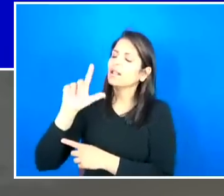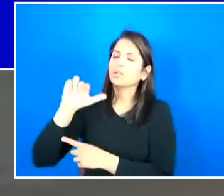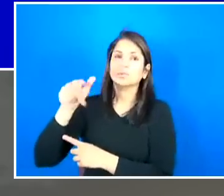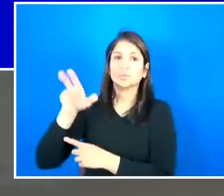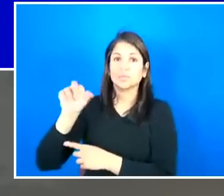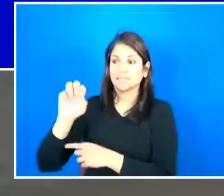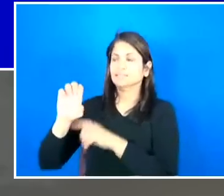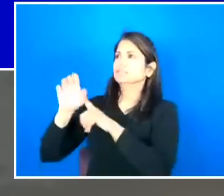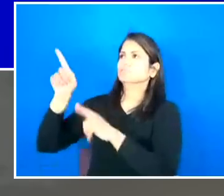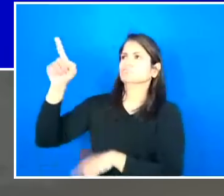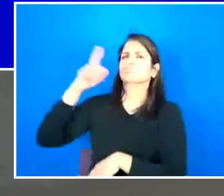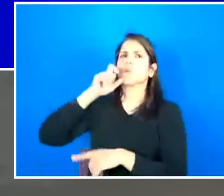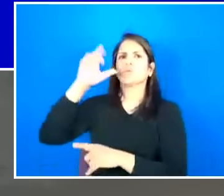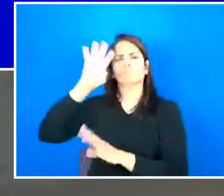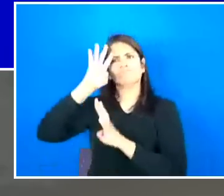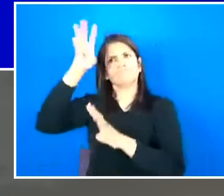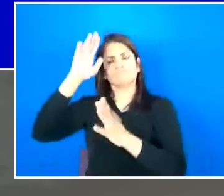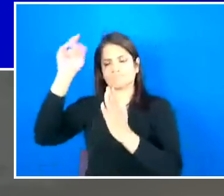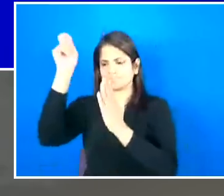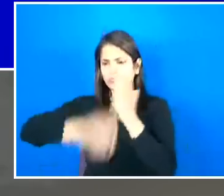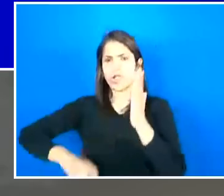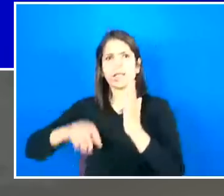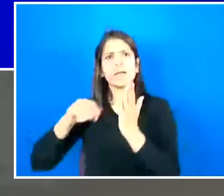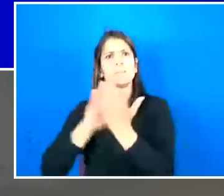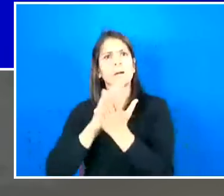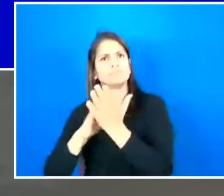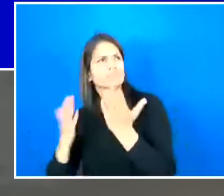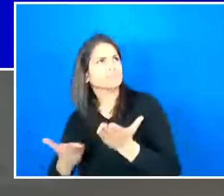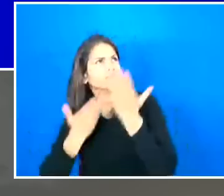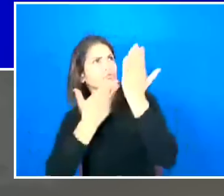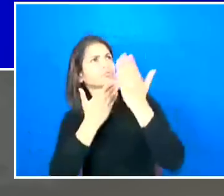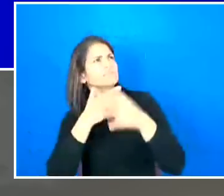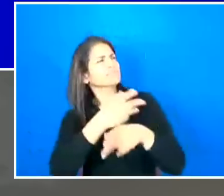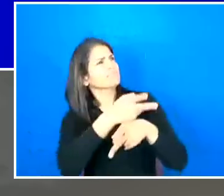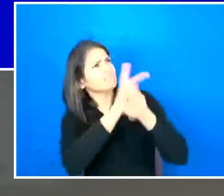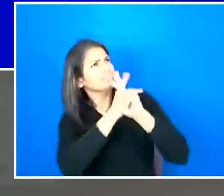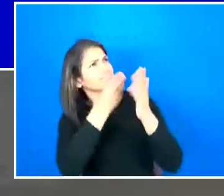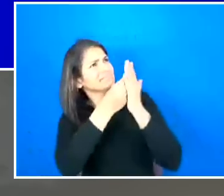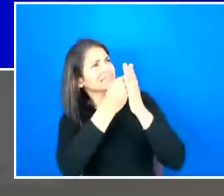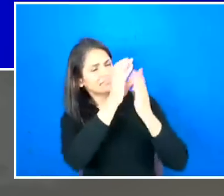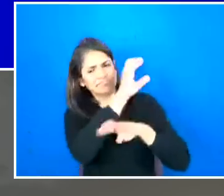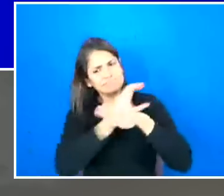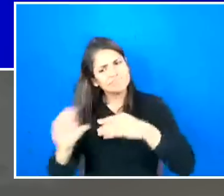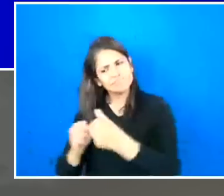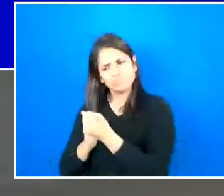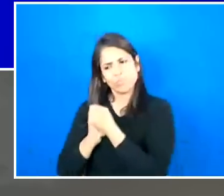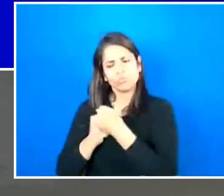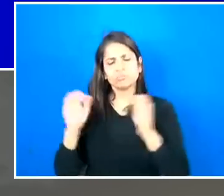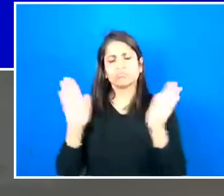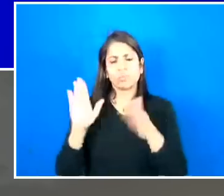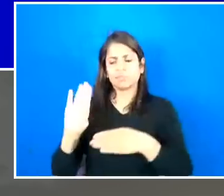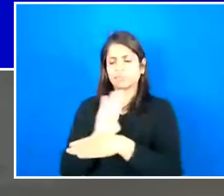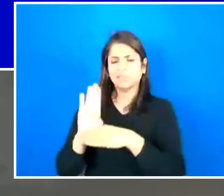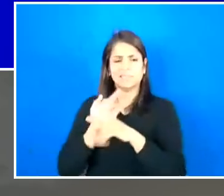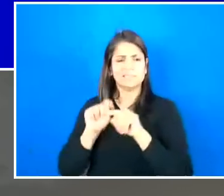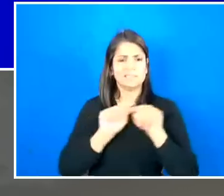SMALL BUSINESS OWNER OR CLOSE TO A SMALL BUSINESS OWNER, IT'S TIME TO GET YOU IN TH E GAME AND GET YOU